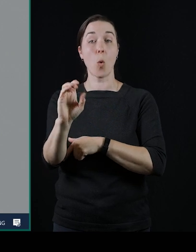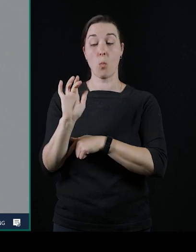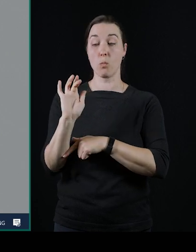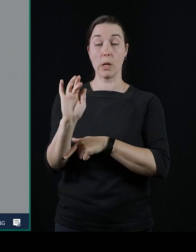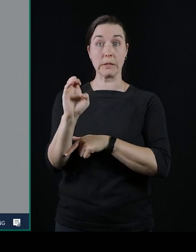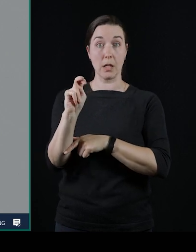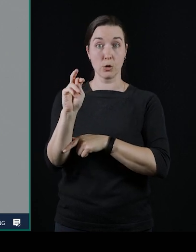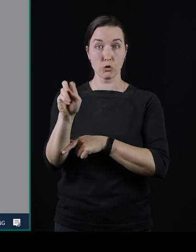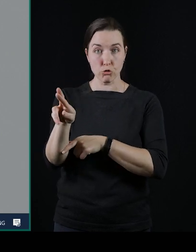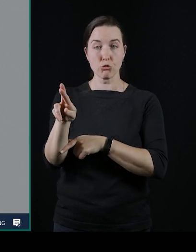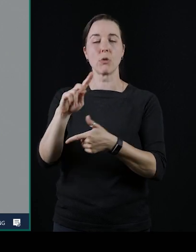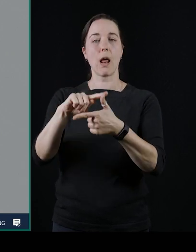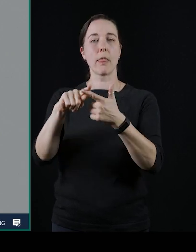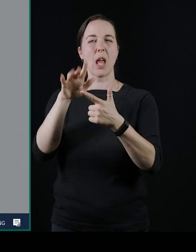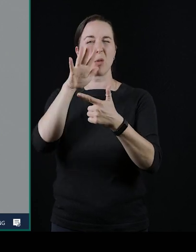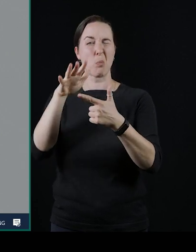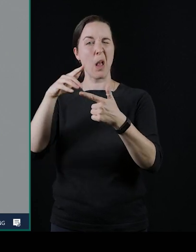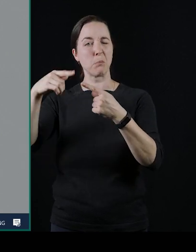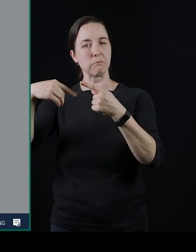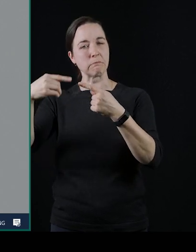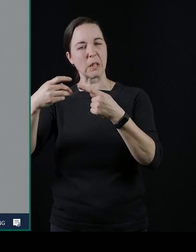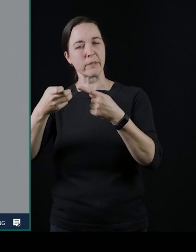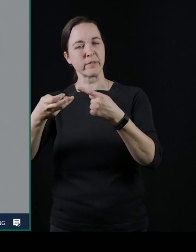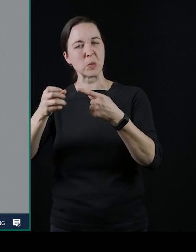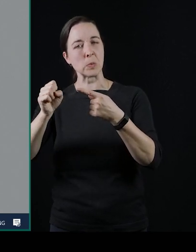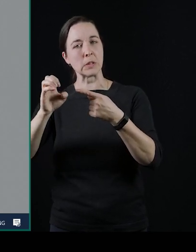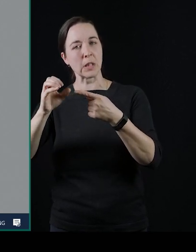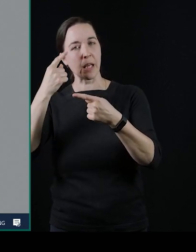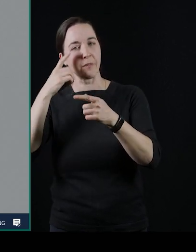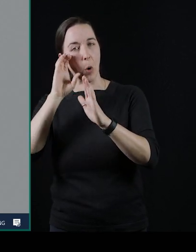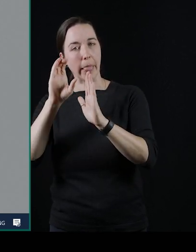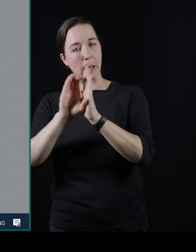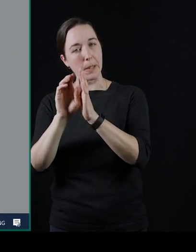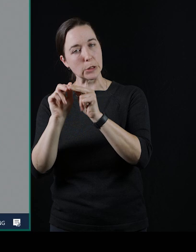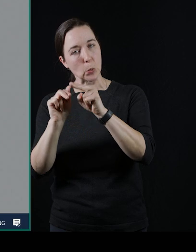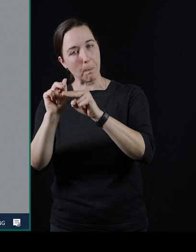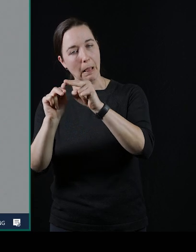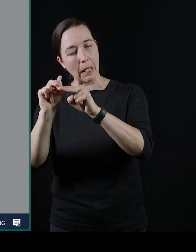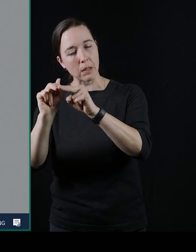So pressing the enter, it will take a few seconds for the image to build,